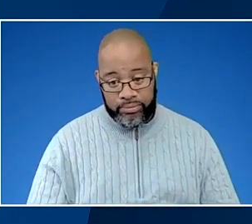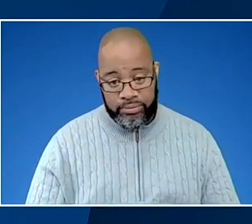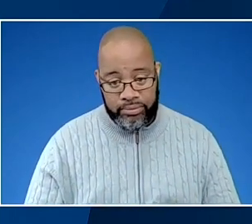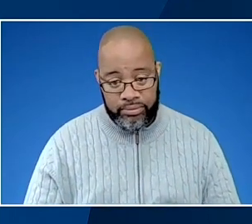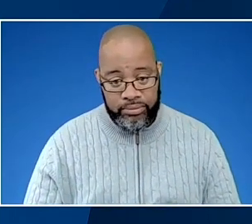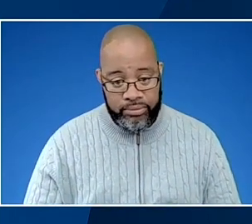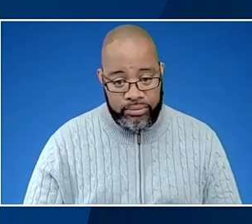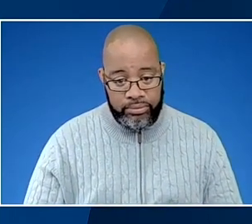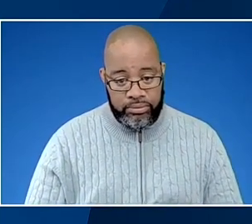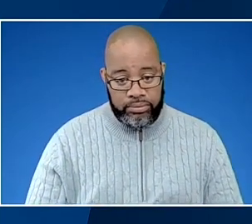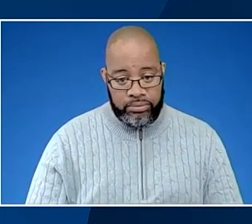Yeah, that will be helpful.